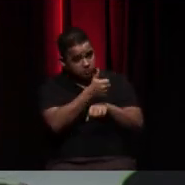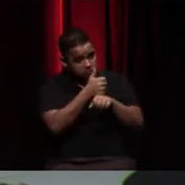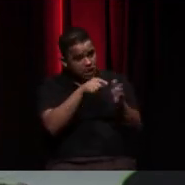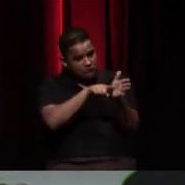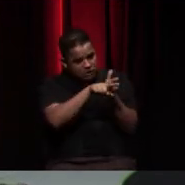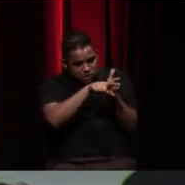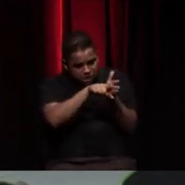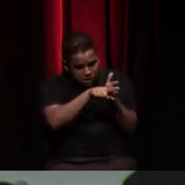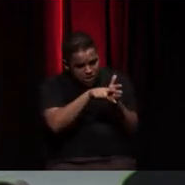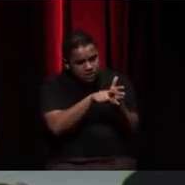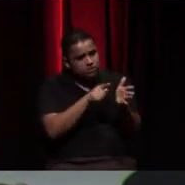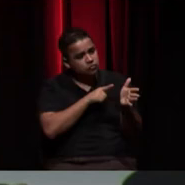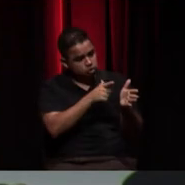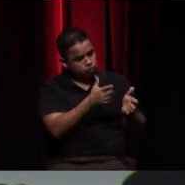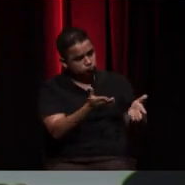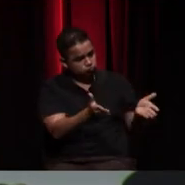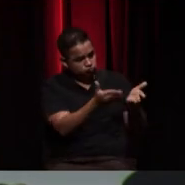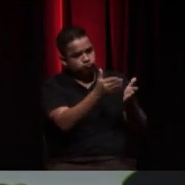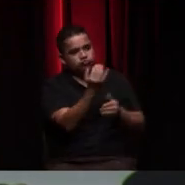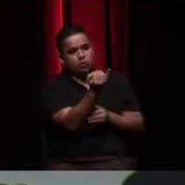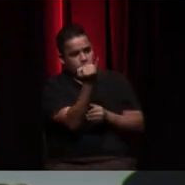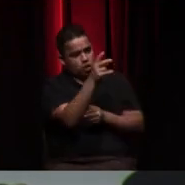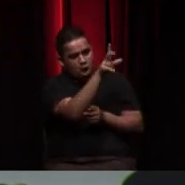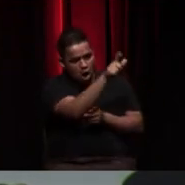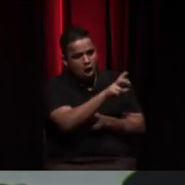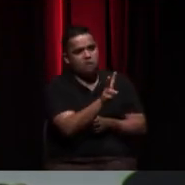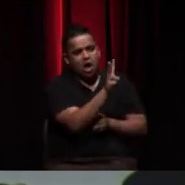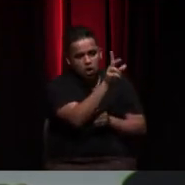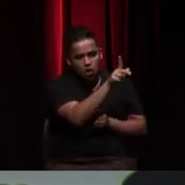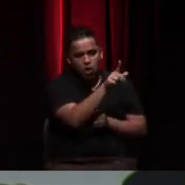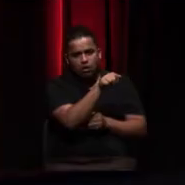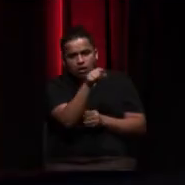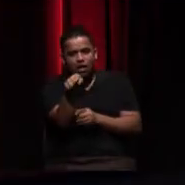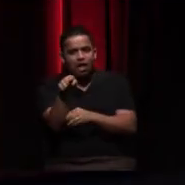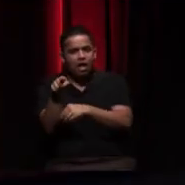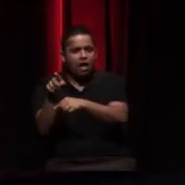you are more valuable than a press officer. It considers that bullshit.